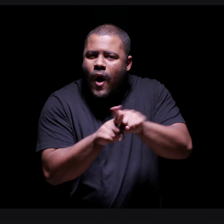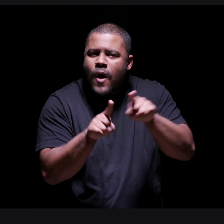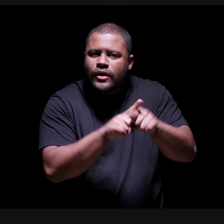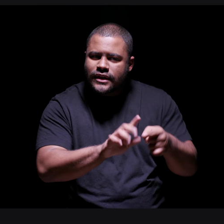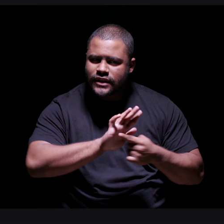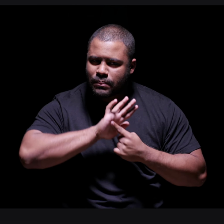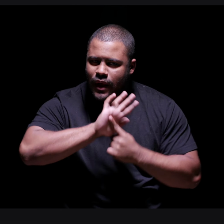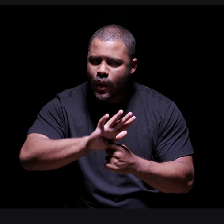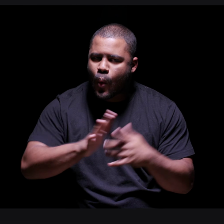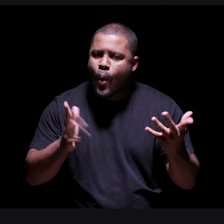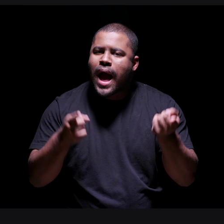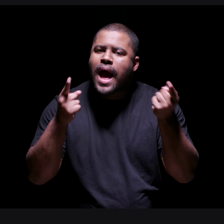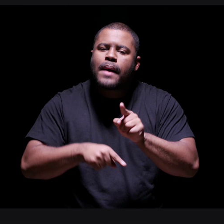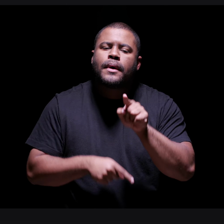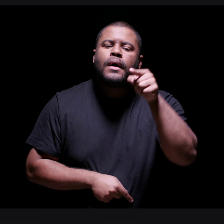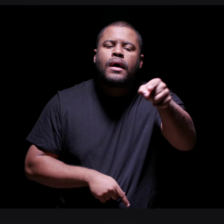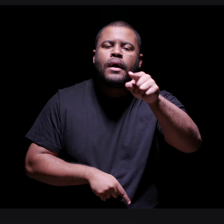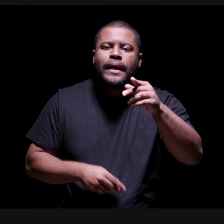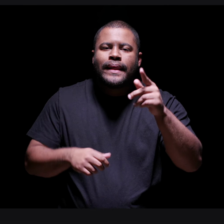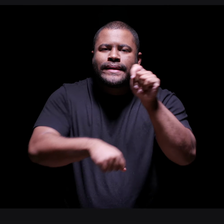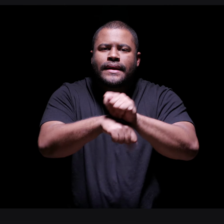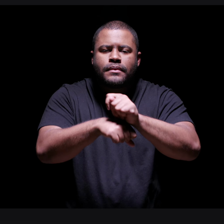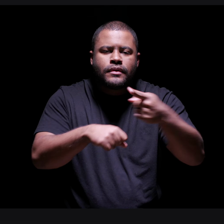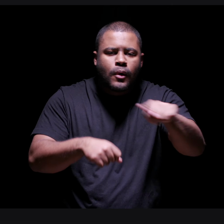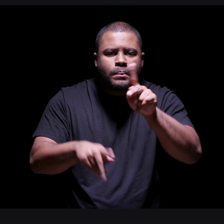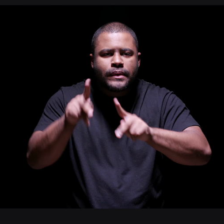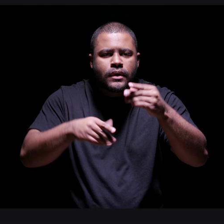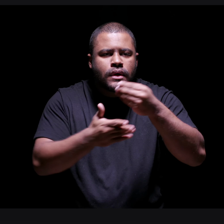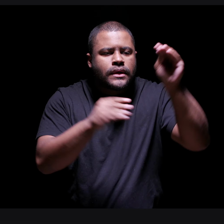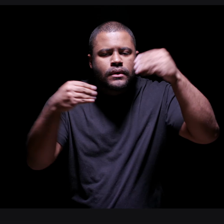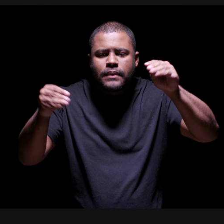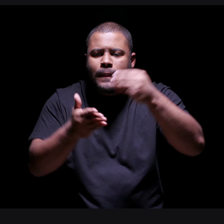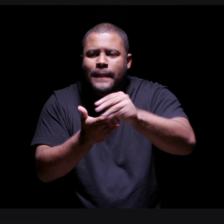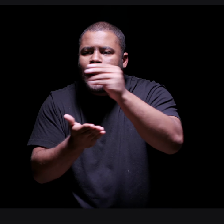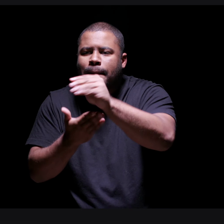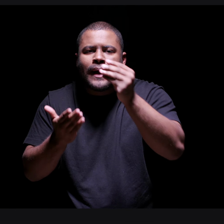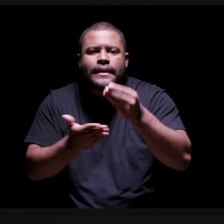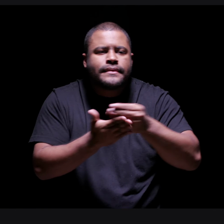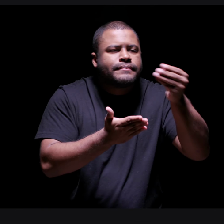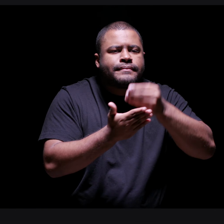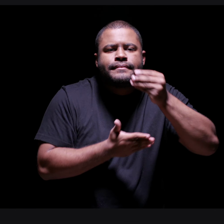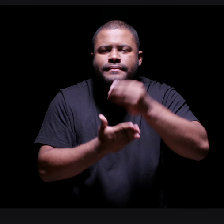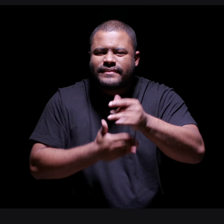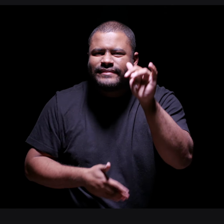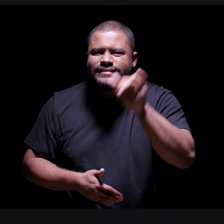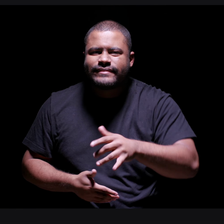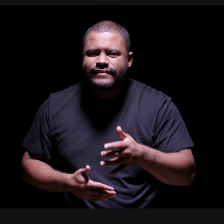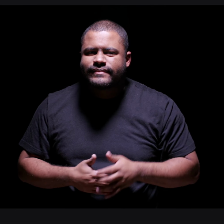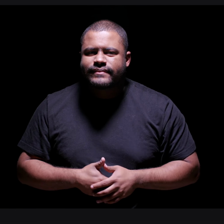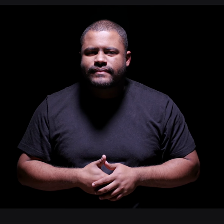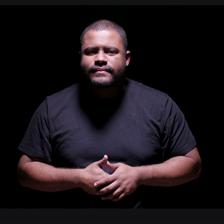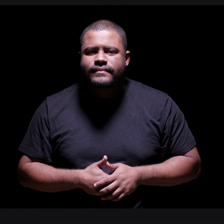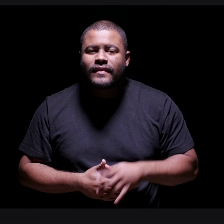He also did symbolic works like what happened with the merchants at the temple who sell and buy,